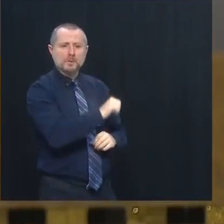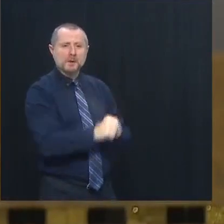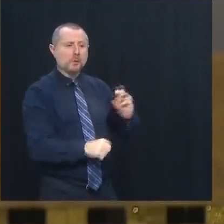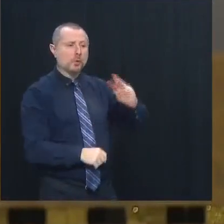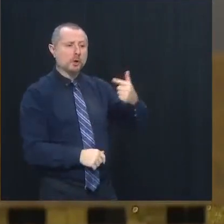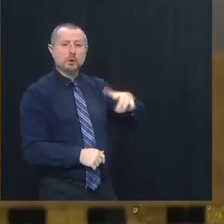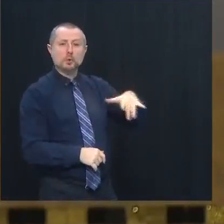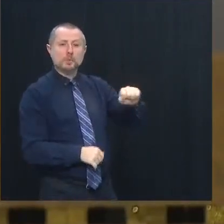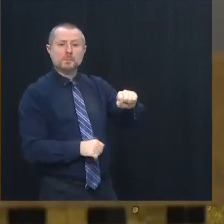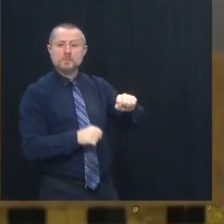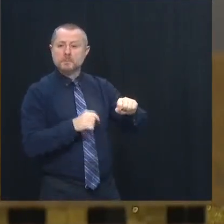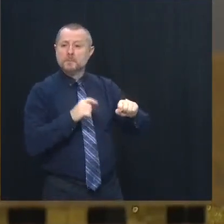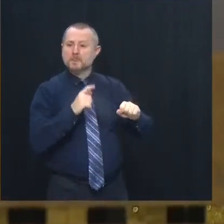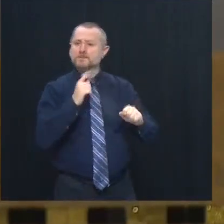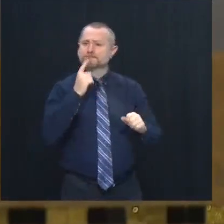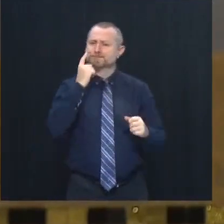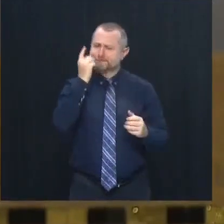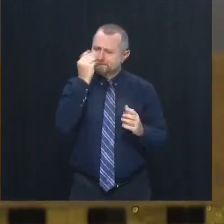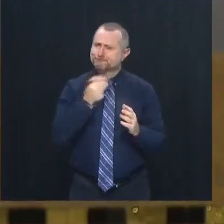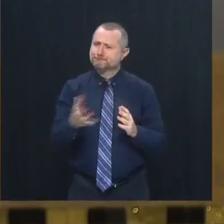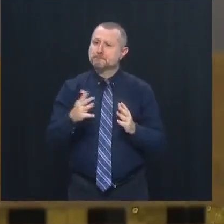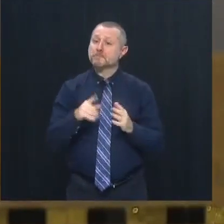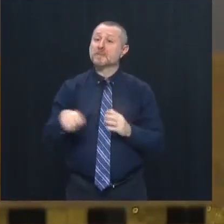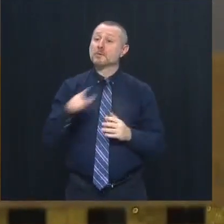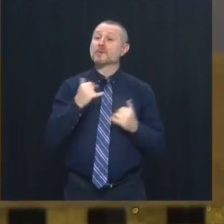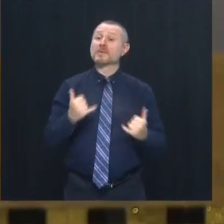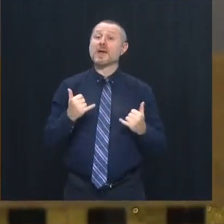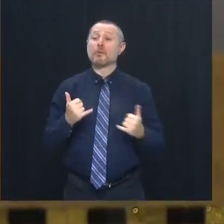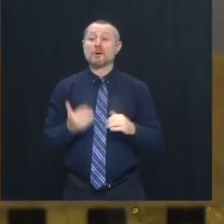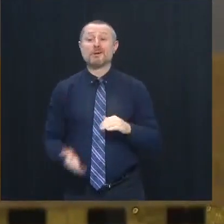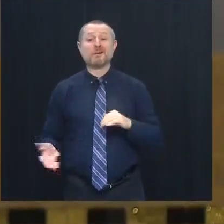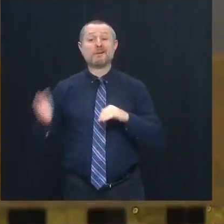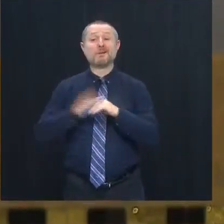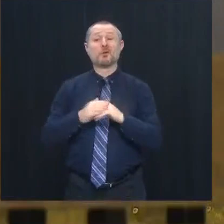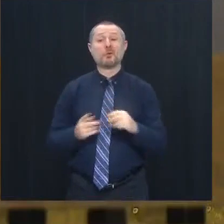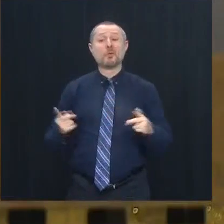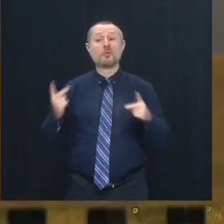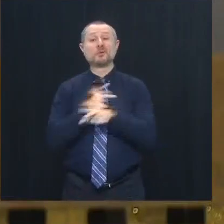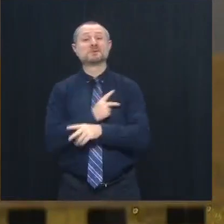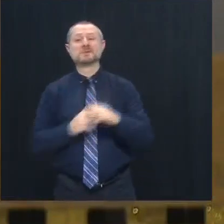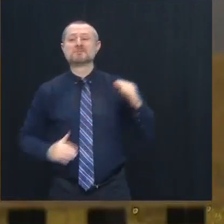RICH COMMUNITIES. NOT IN POOR COMMUNITIES.